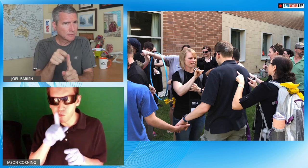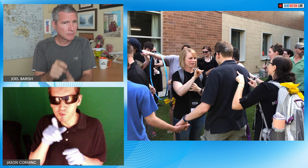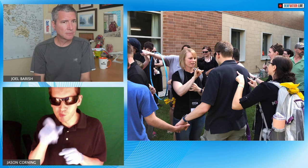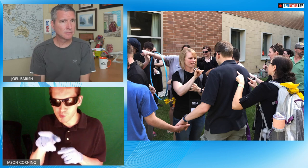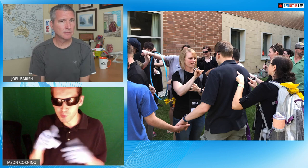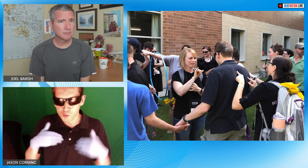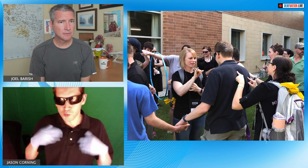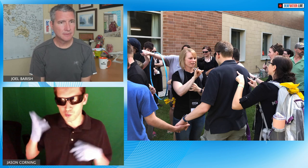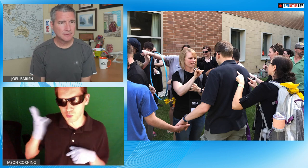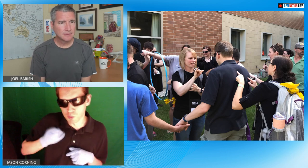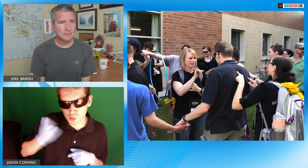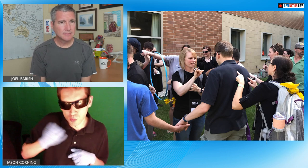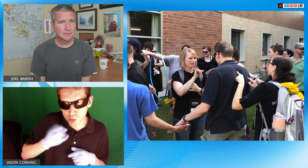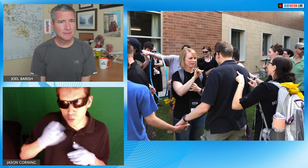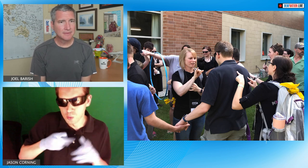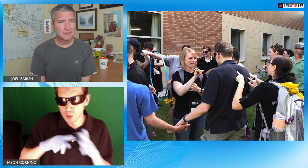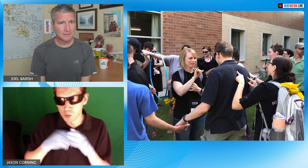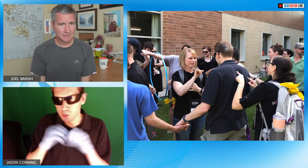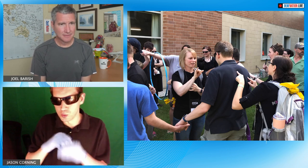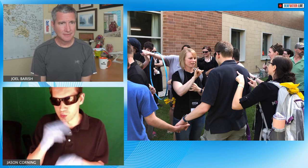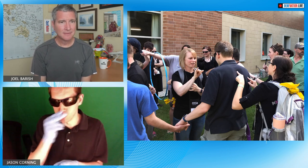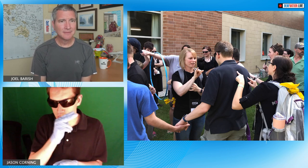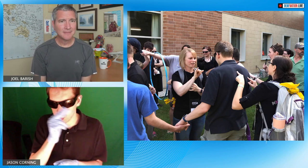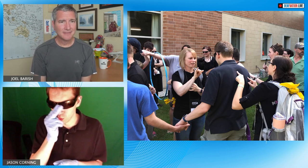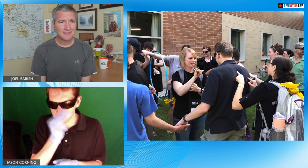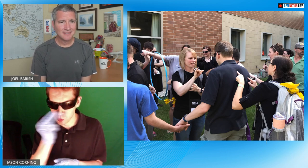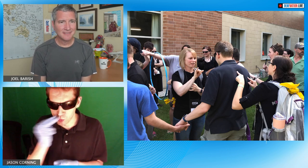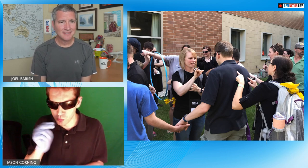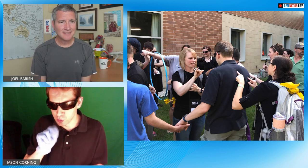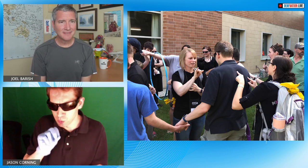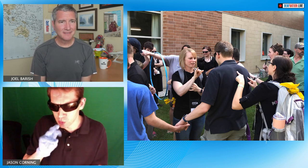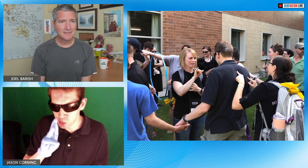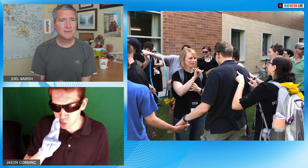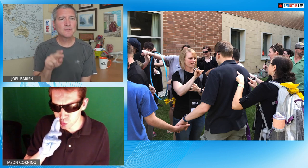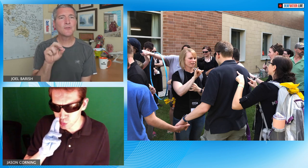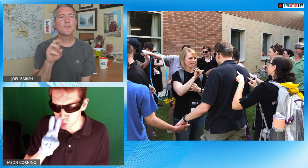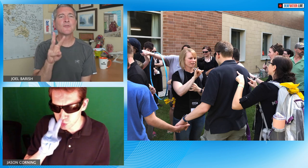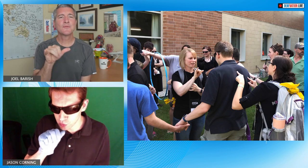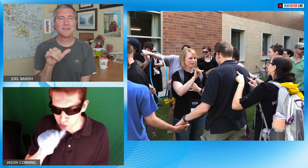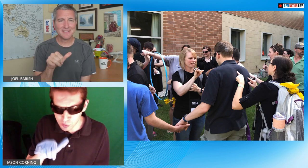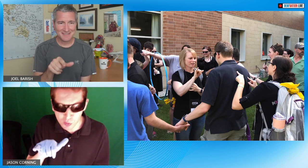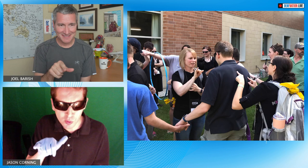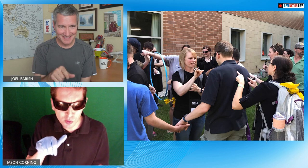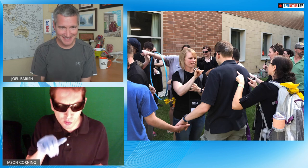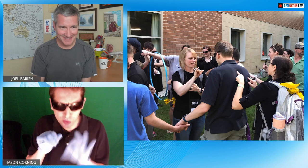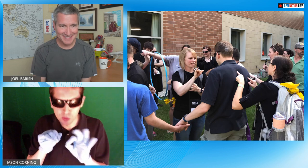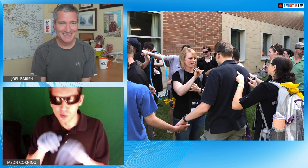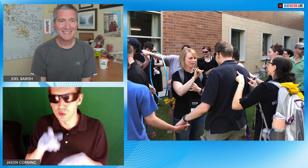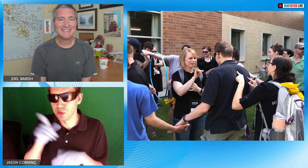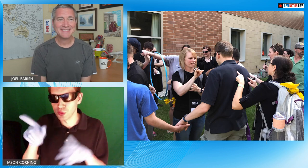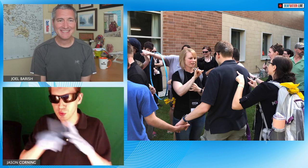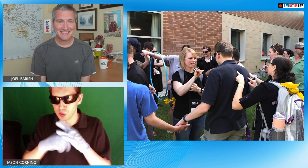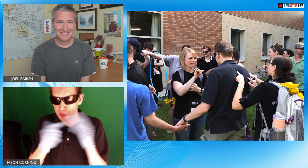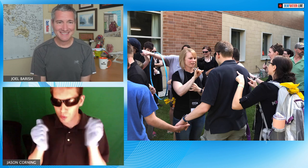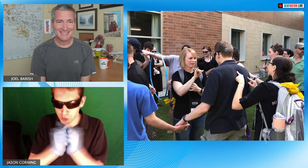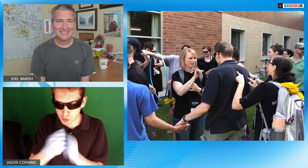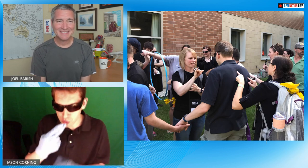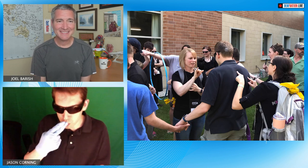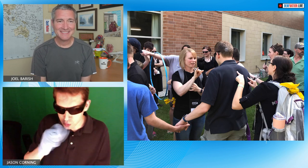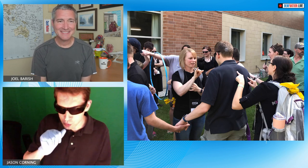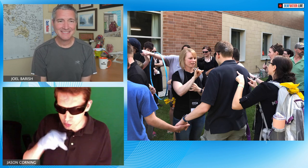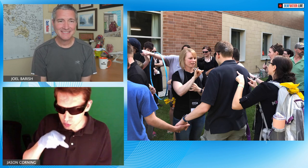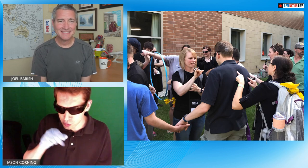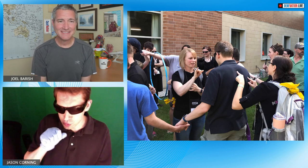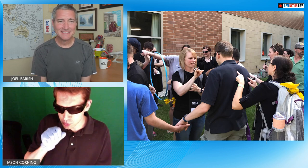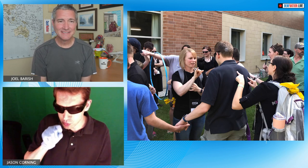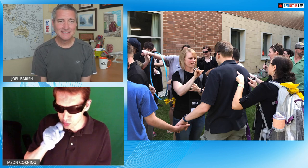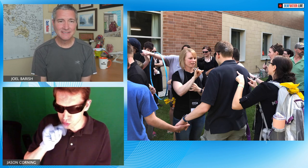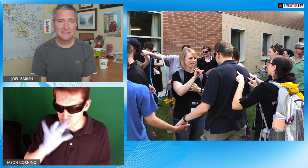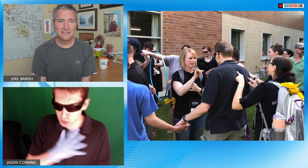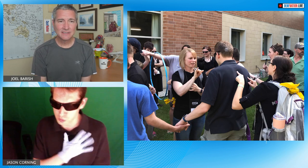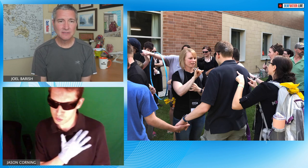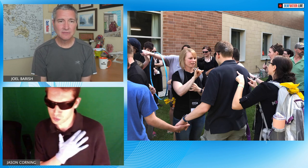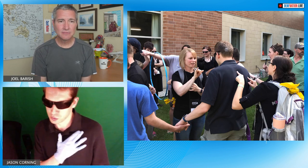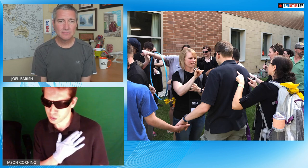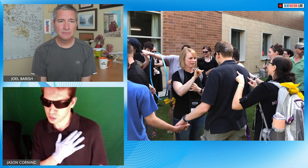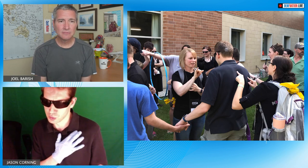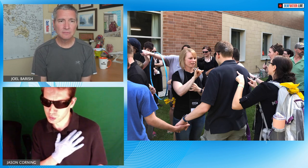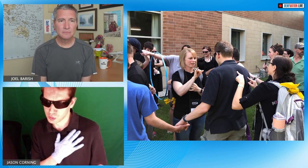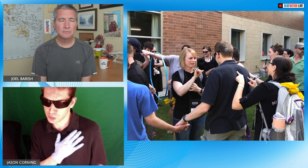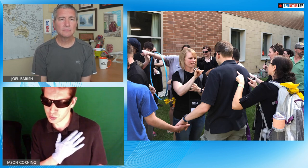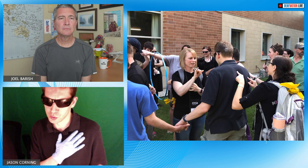It was first started in Norway it started with haptic,